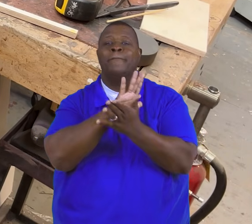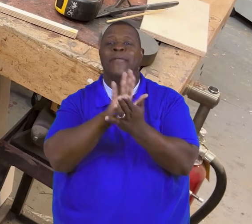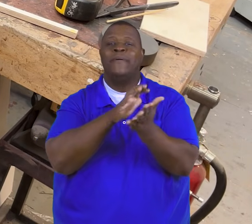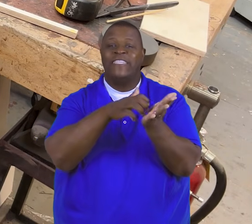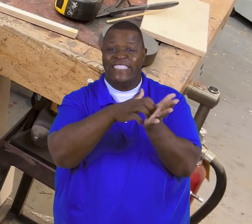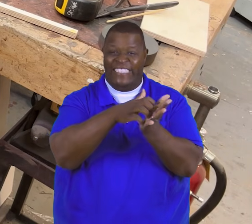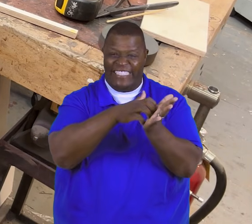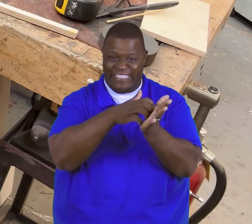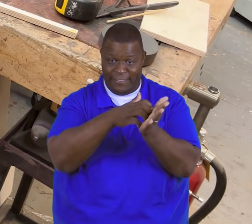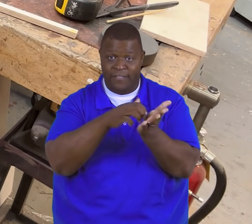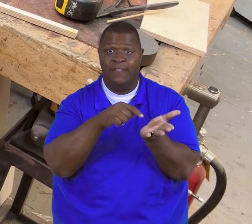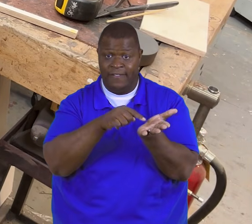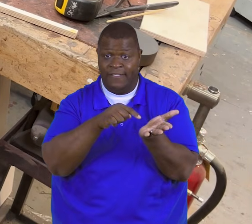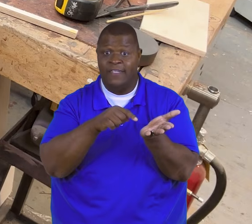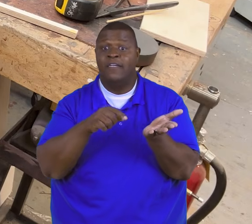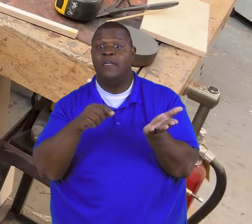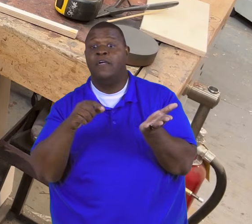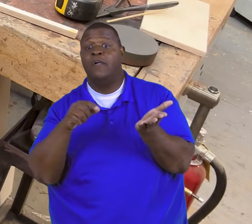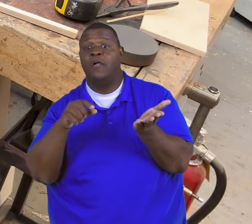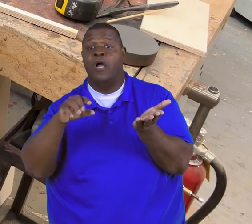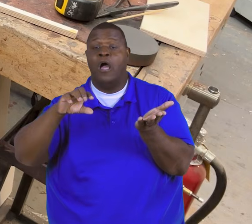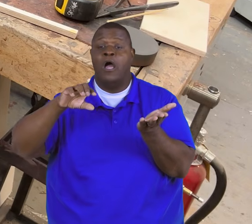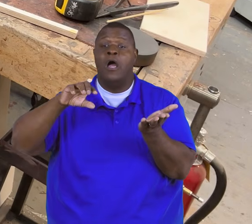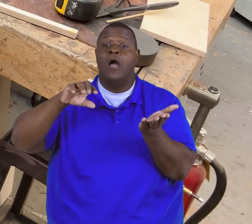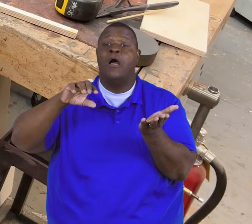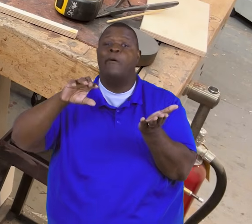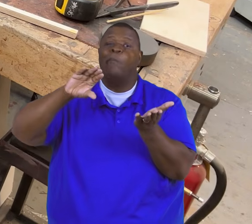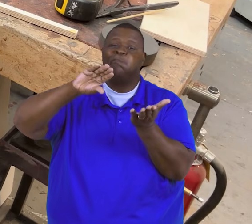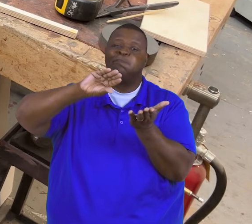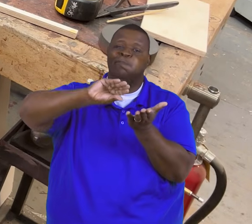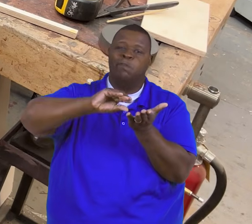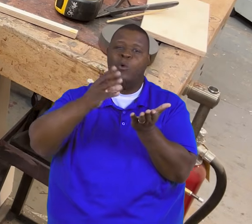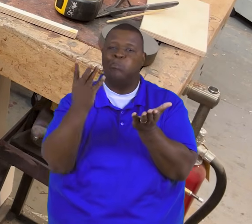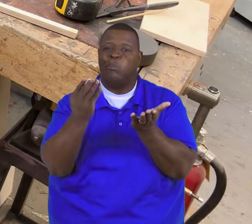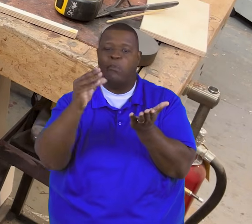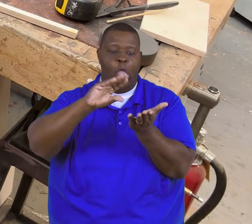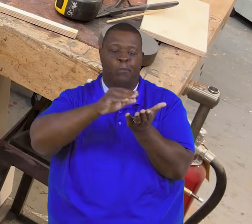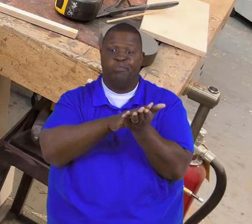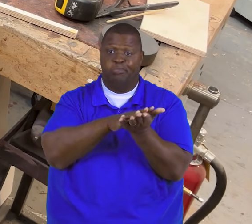that is a grit embedded in a cream. That's what lapping compound is.